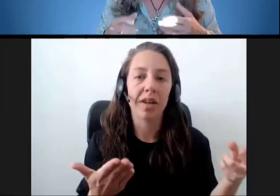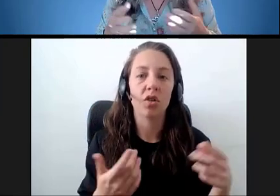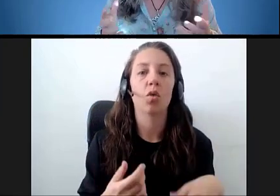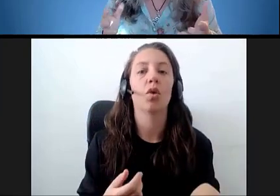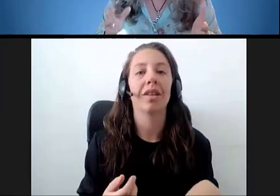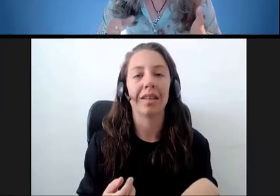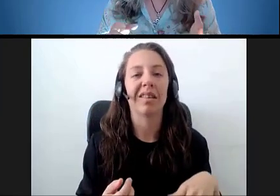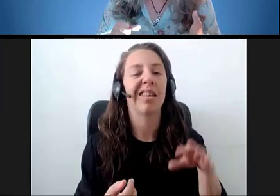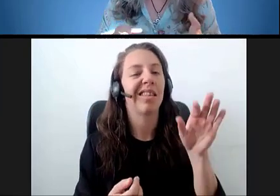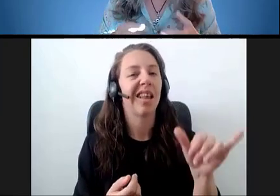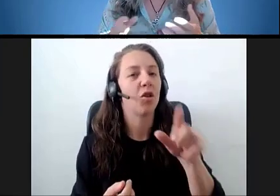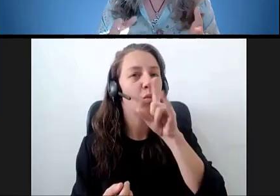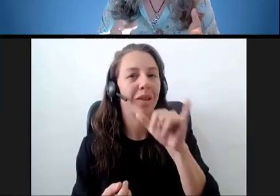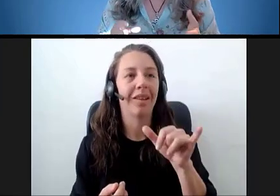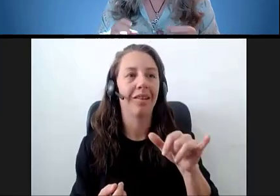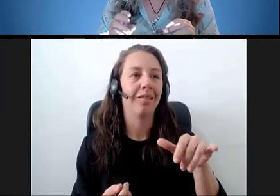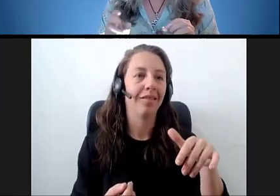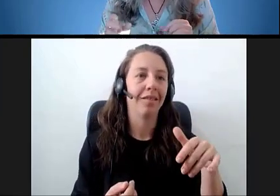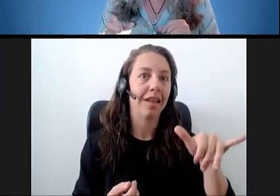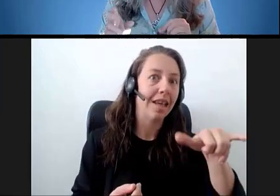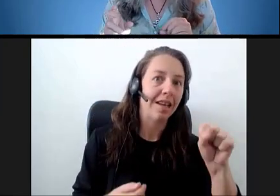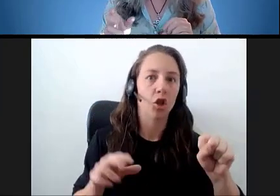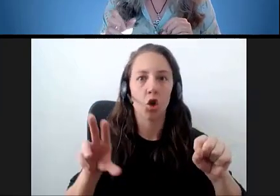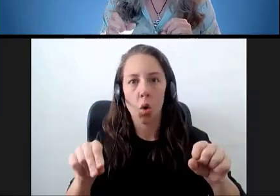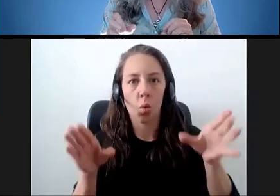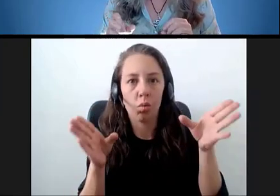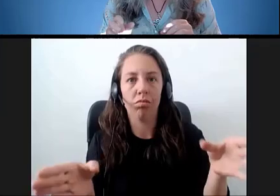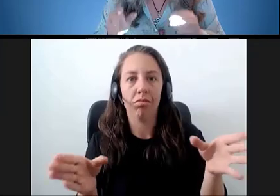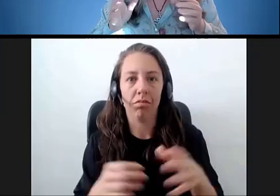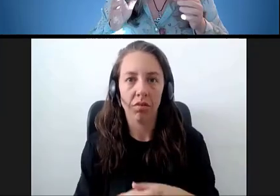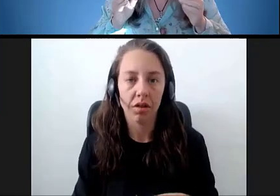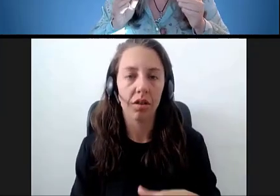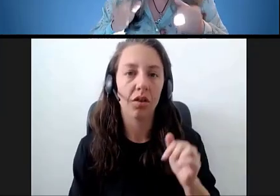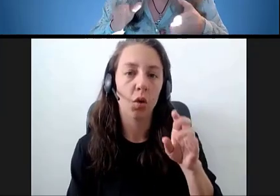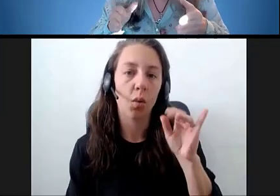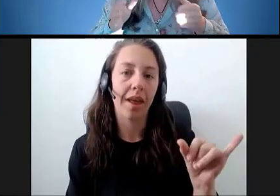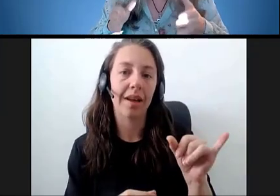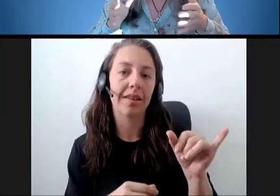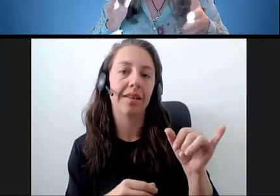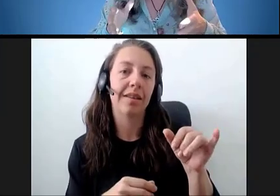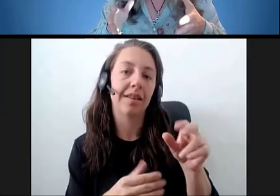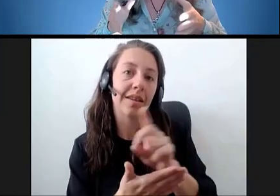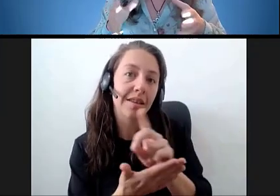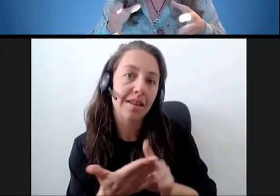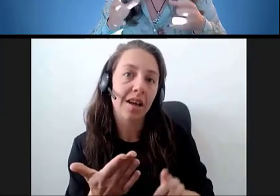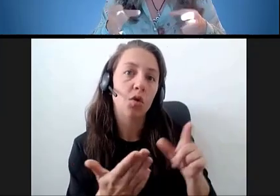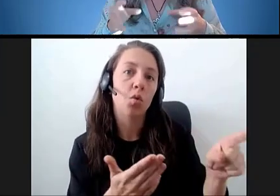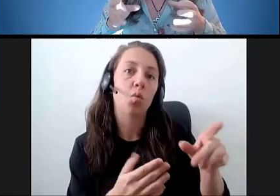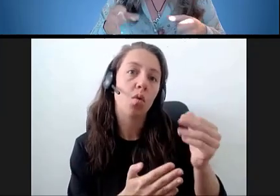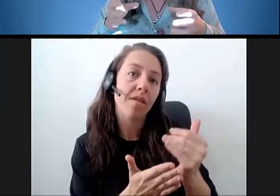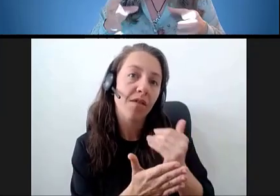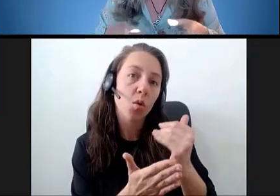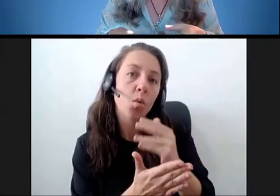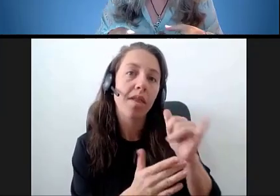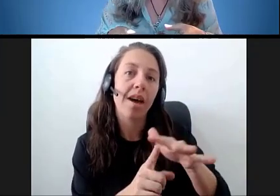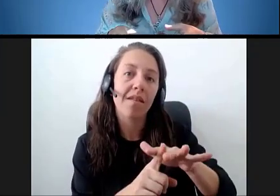It's designed to have reviewers evaluate the investigator and the environment, specifically in the context of that work being proposed.